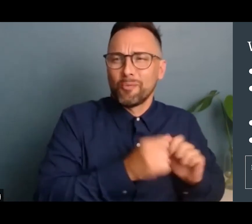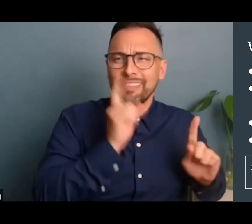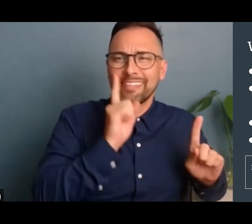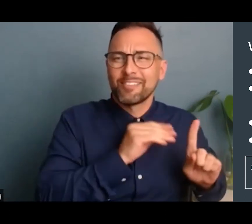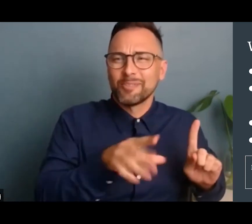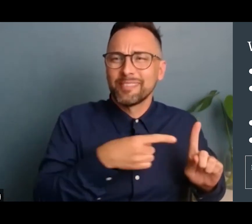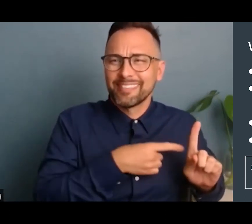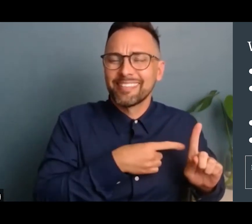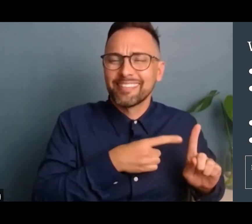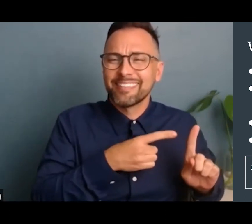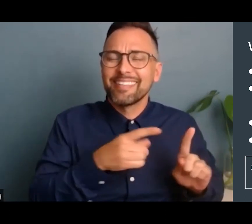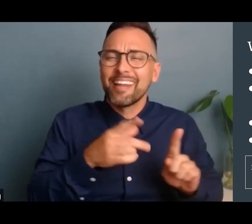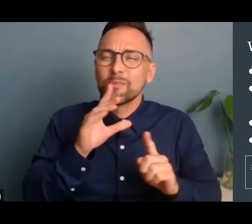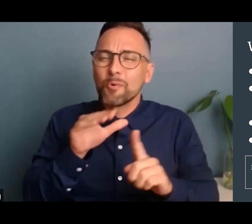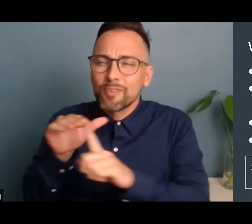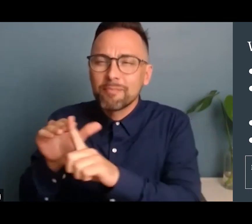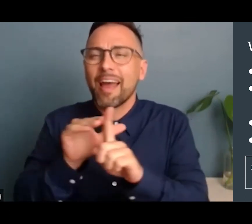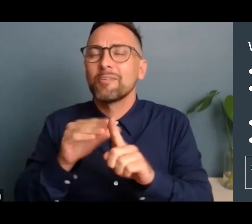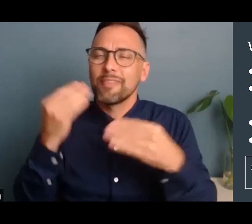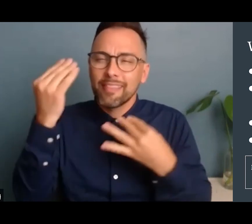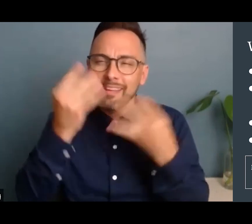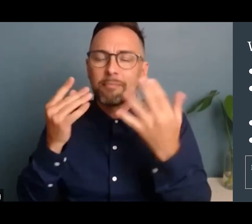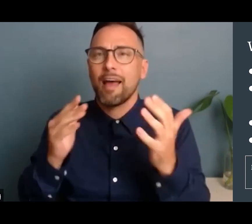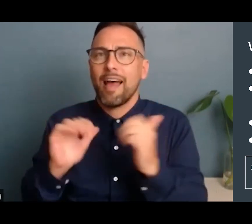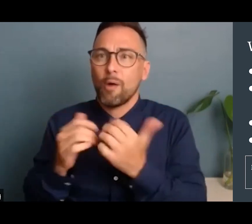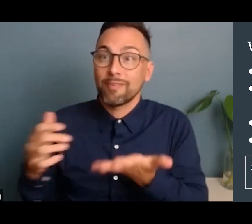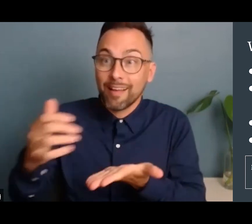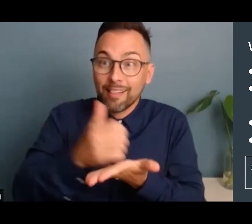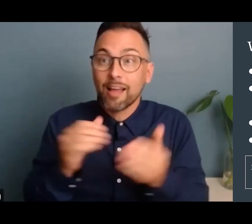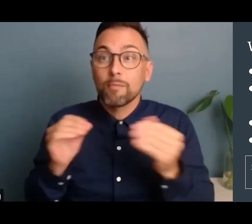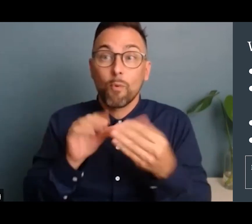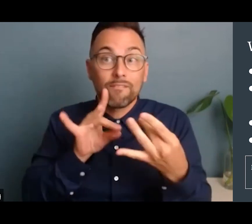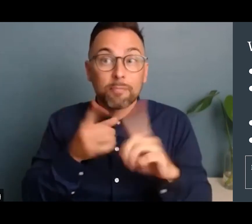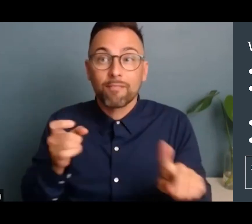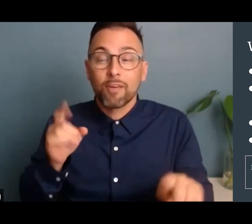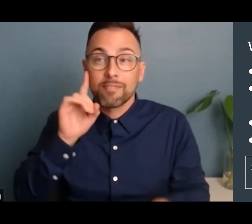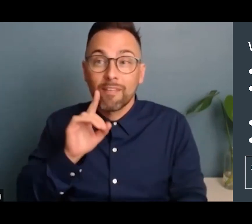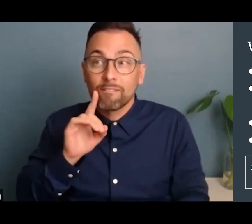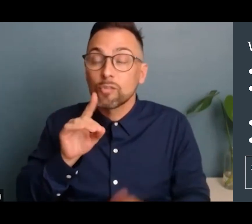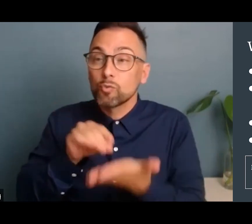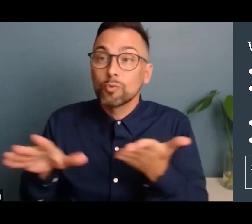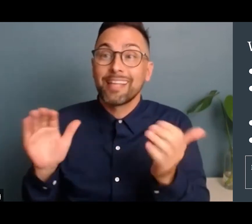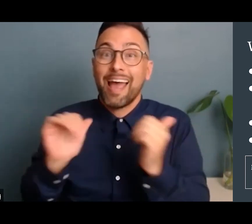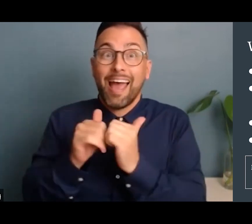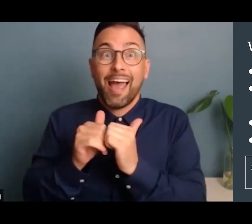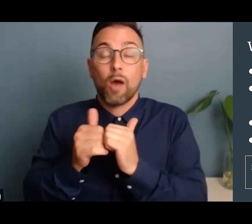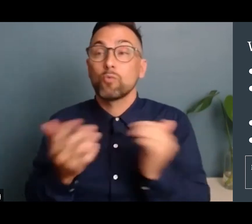we'll see people go, OK, you know what? We really do need to go back and start with what's important, which is the deaf student.